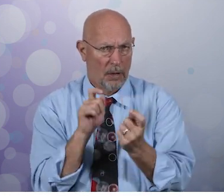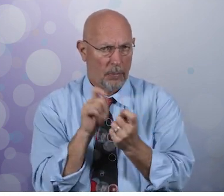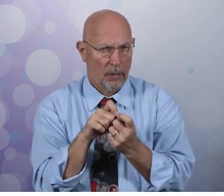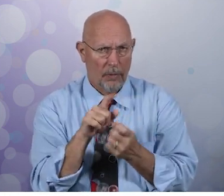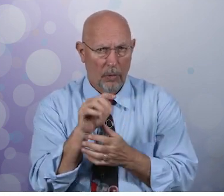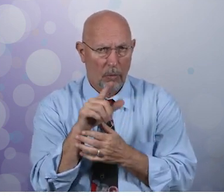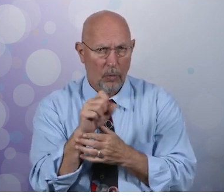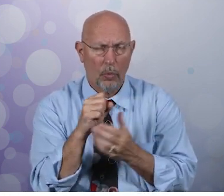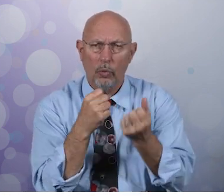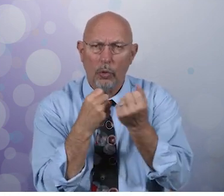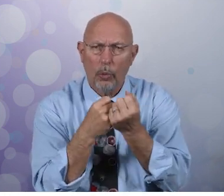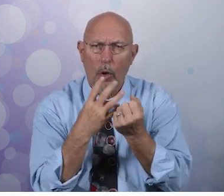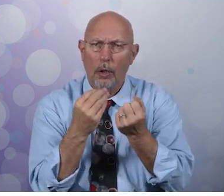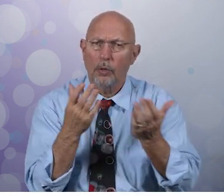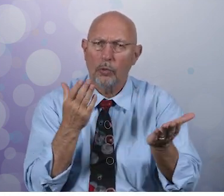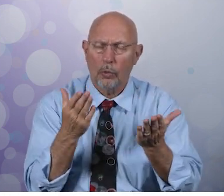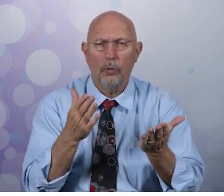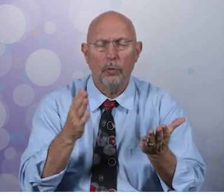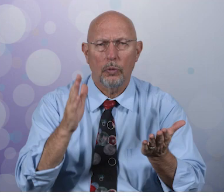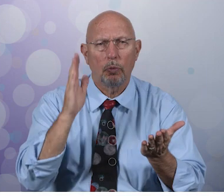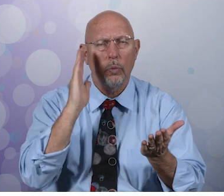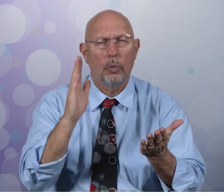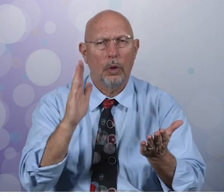supports, and services will be noted